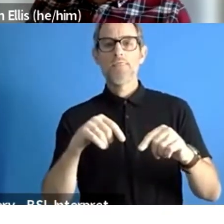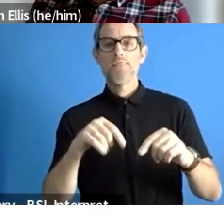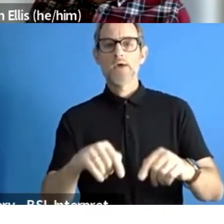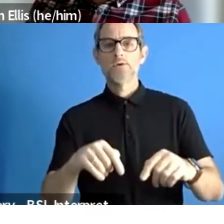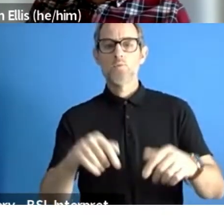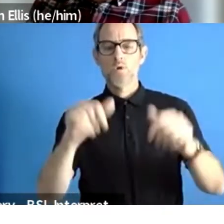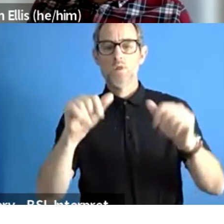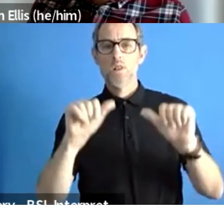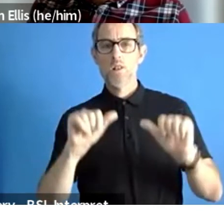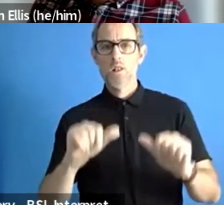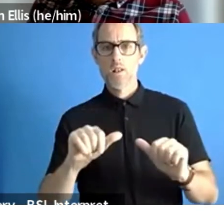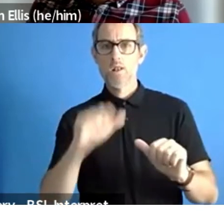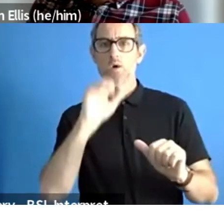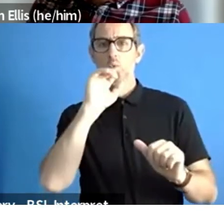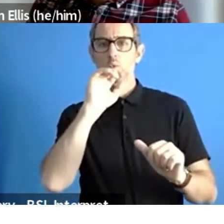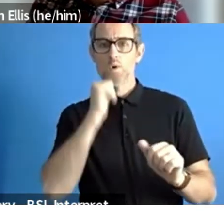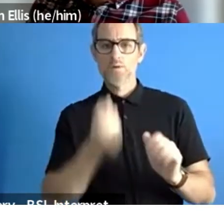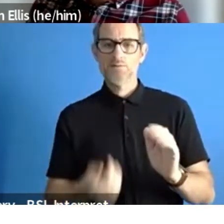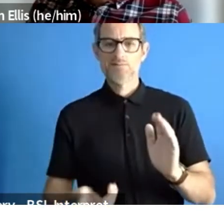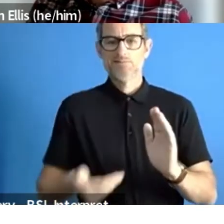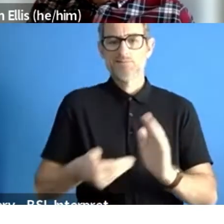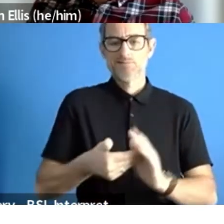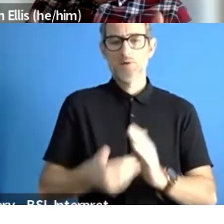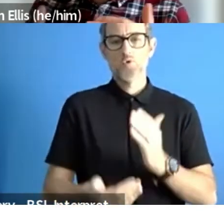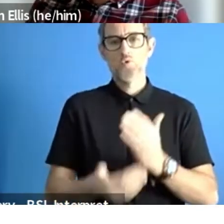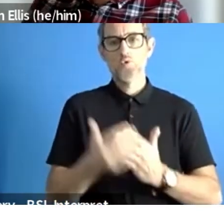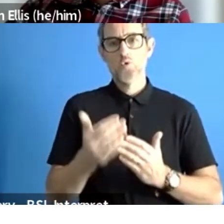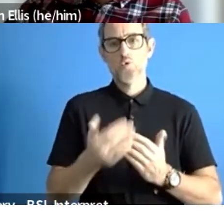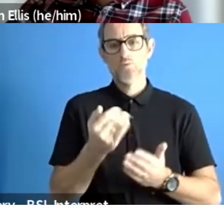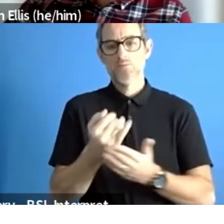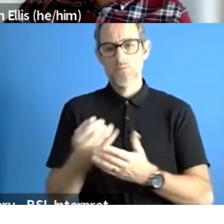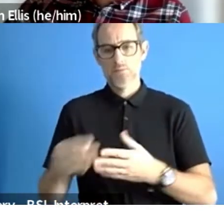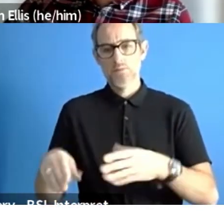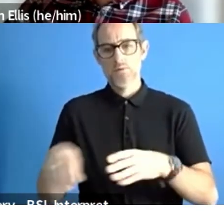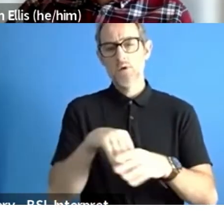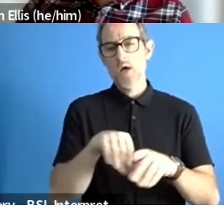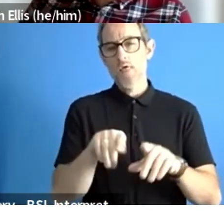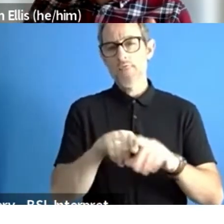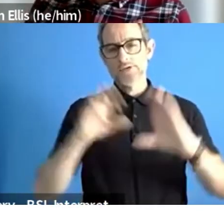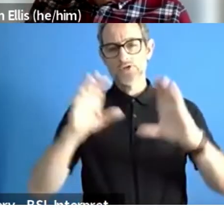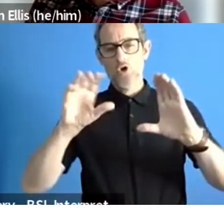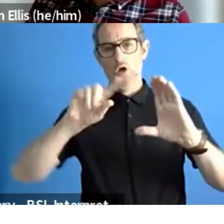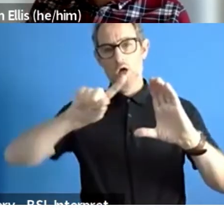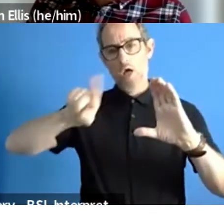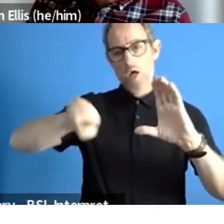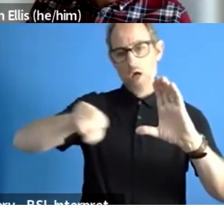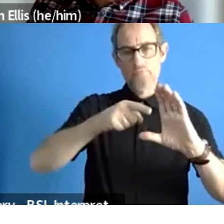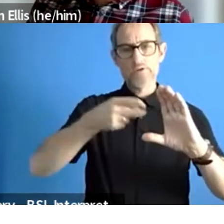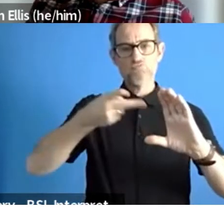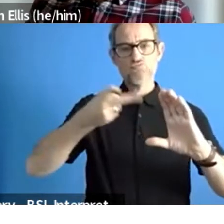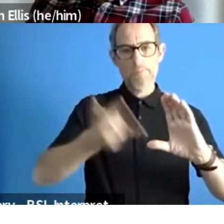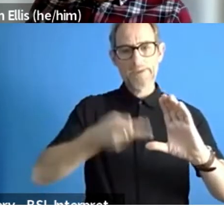deploy all the fixes and then the circle will repeat over time, which